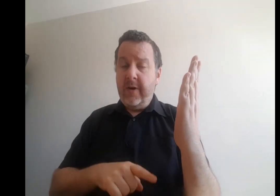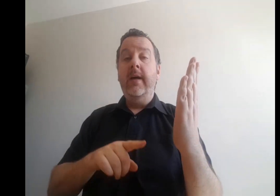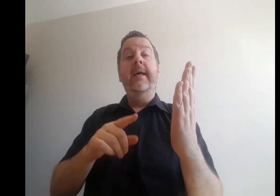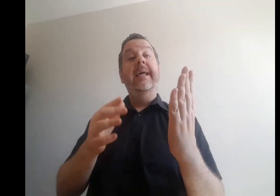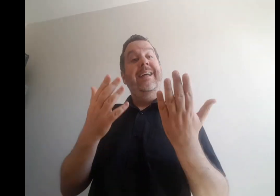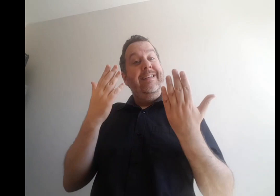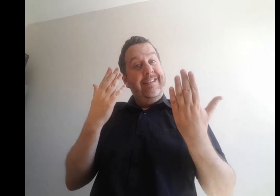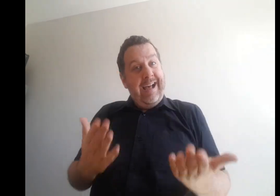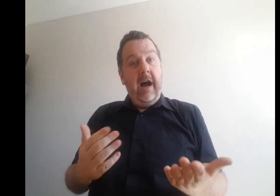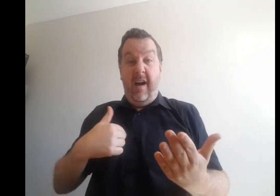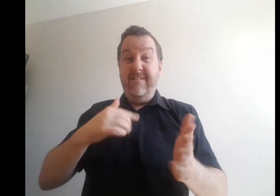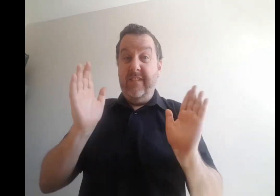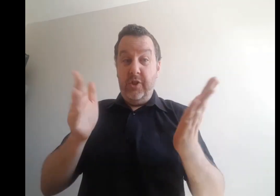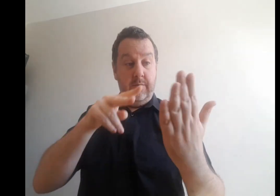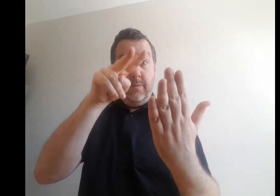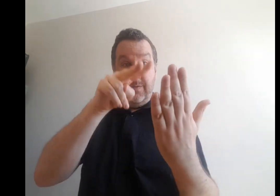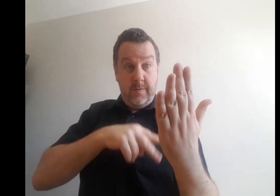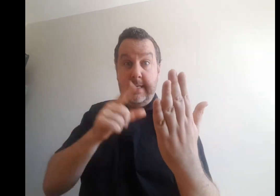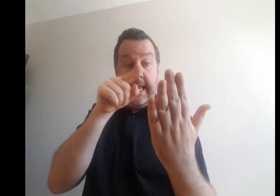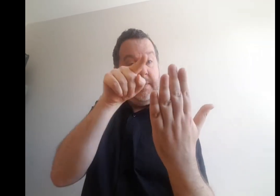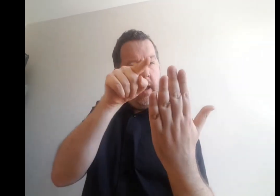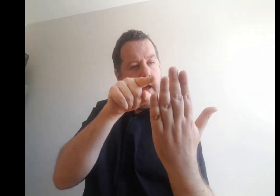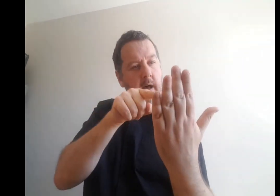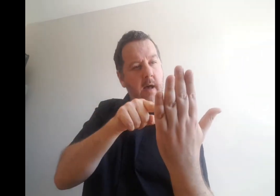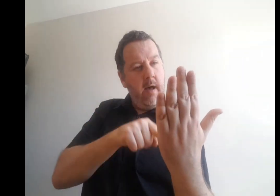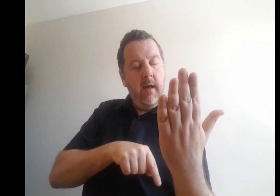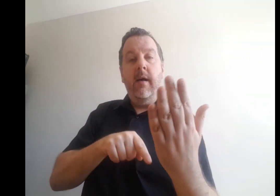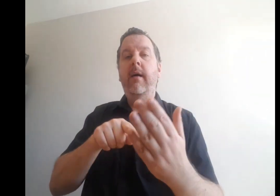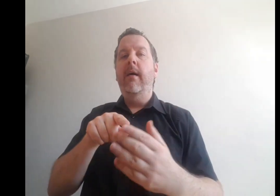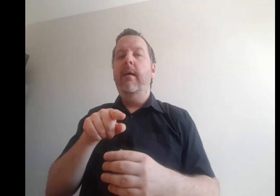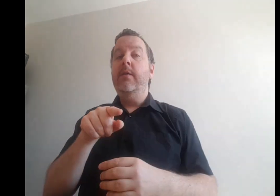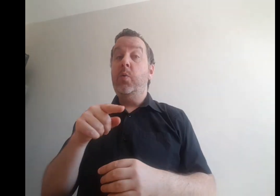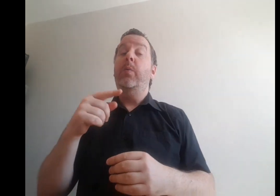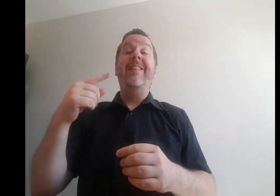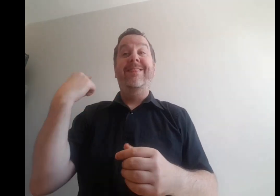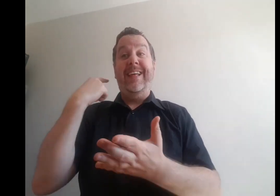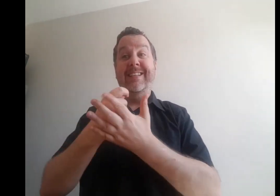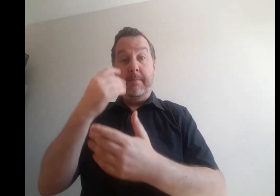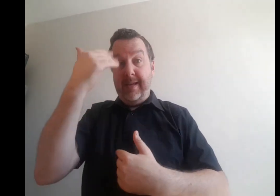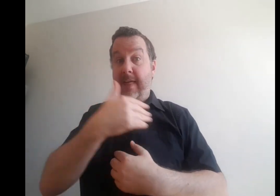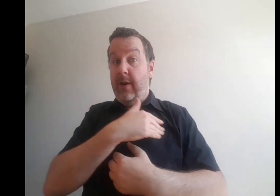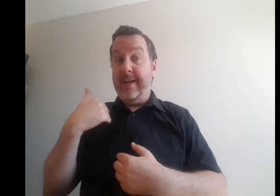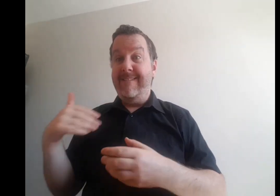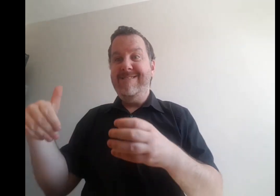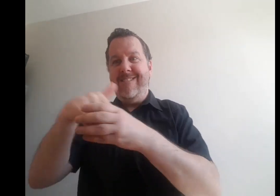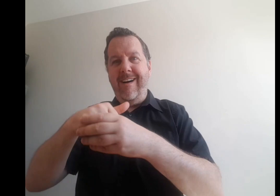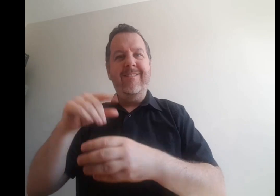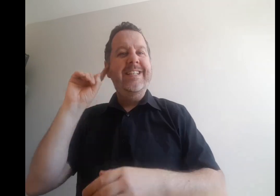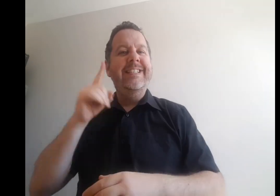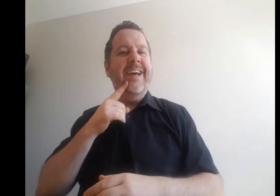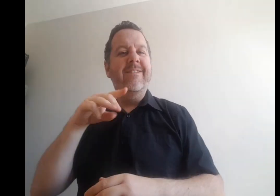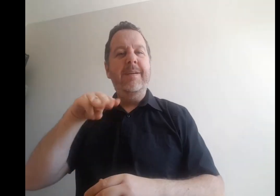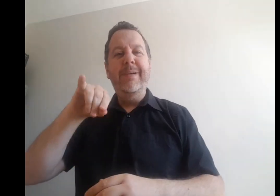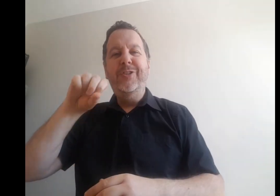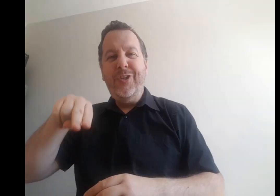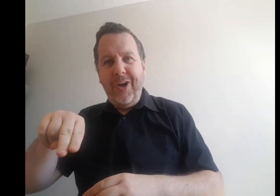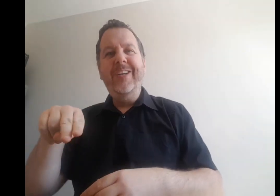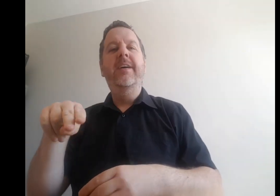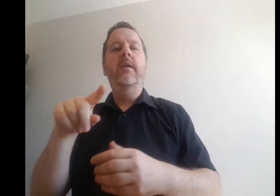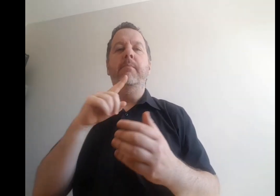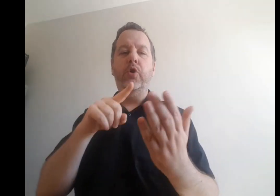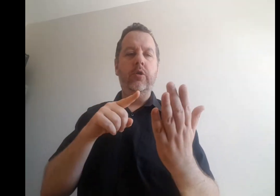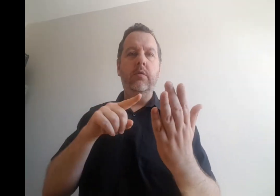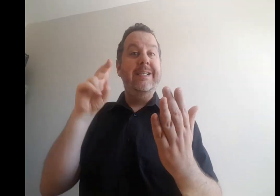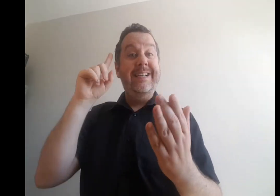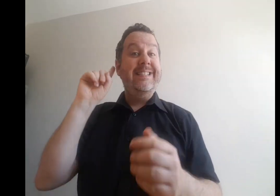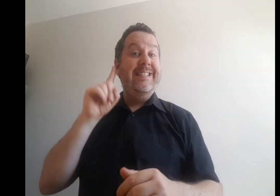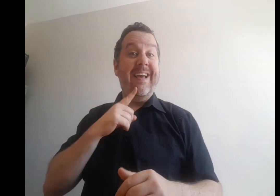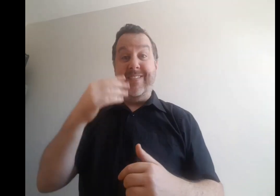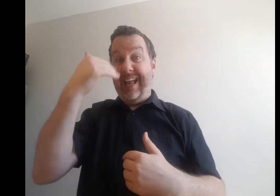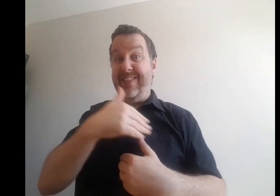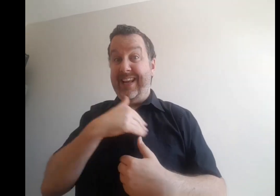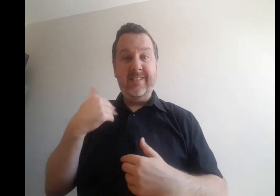in the Census of Ireland and the Belfast Mission reports - none of their names are on the Ulster Covenant.